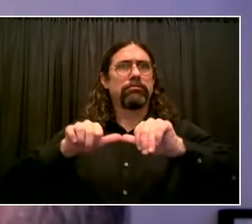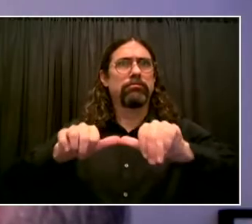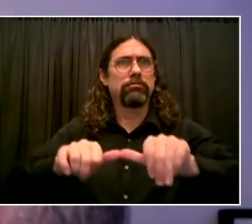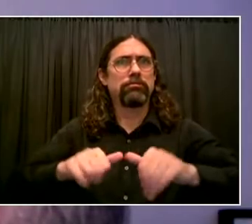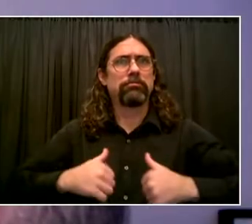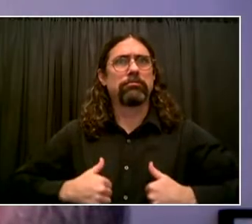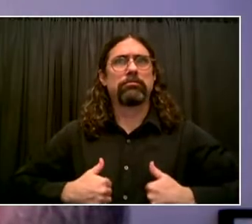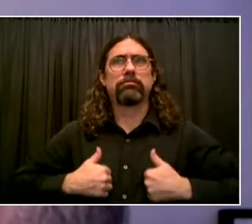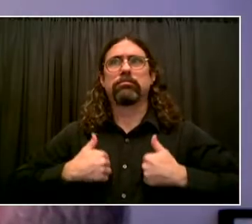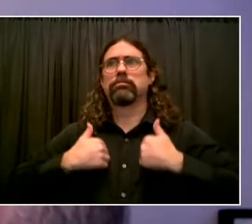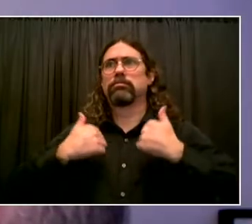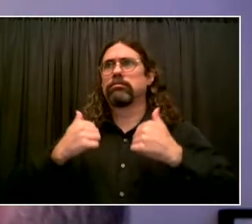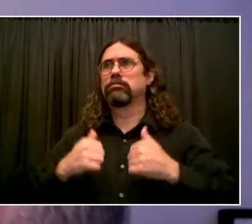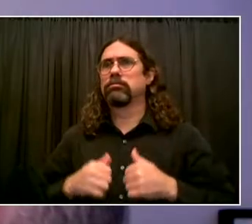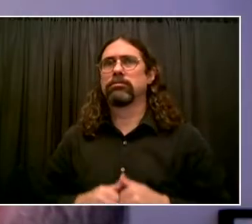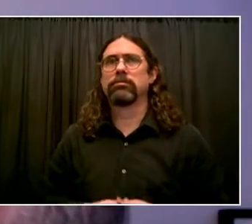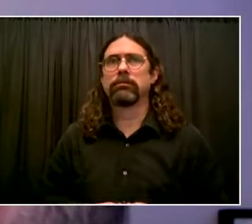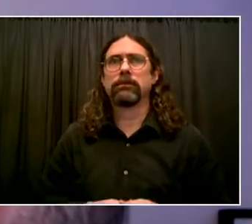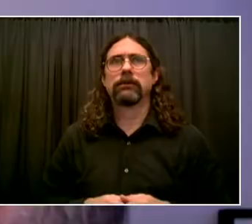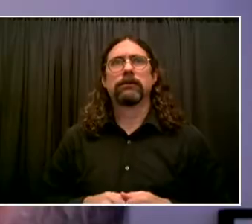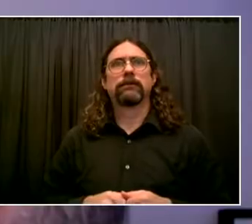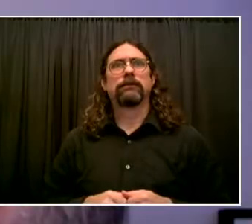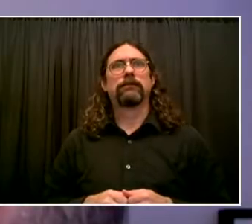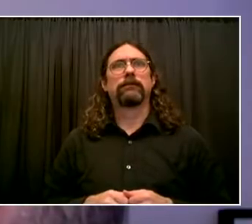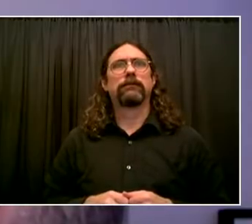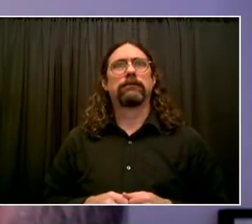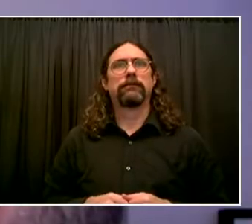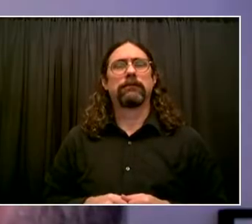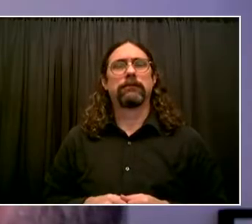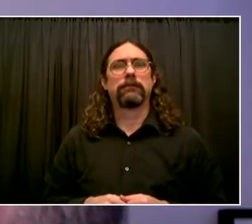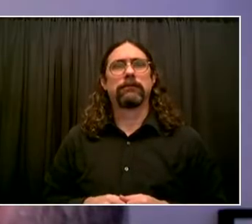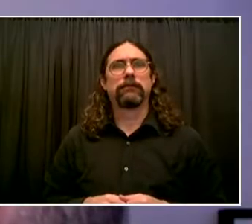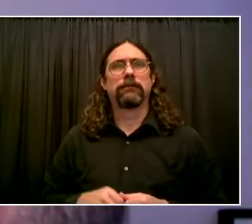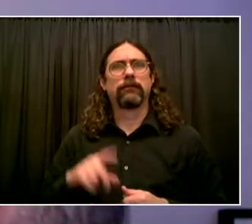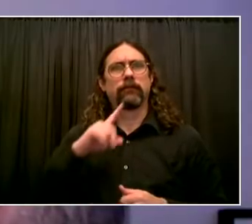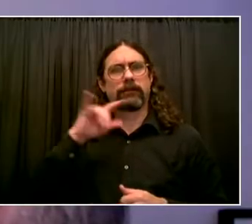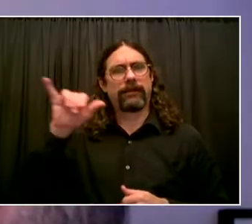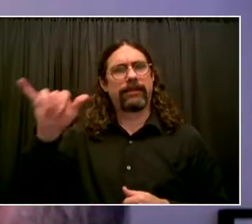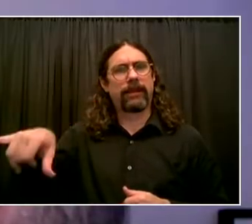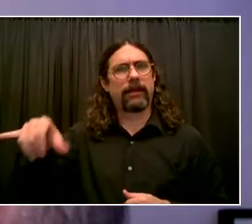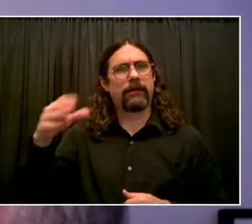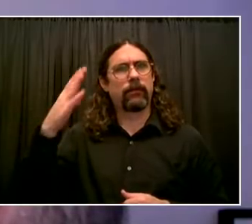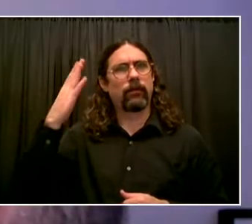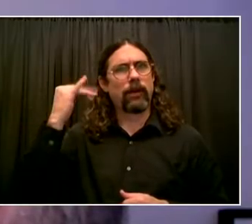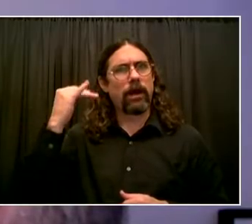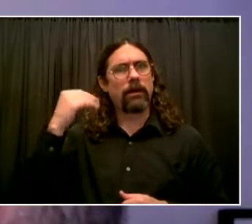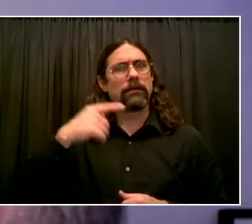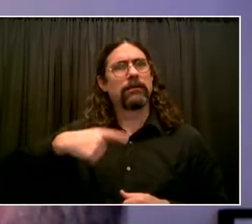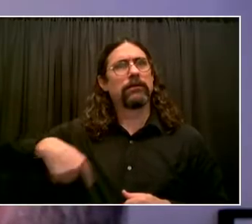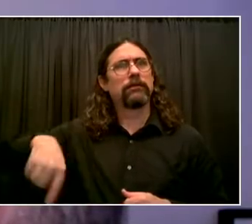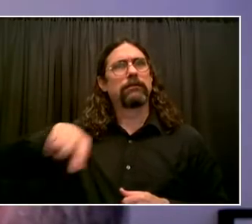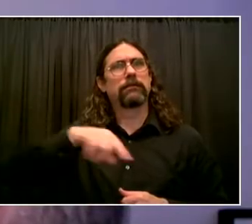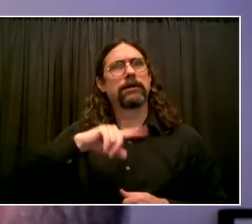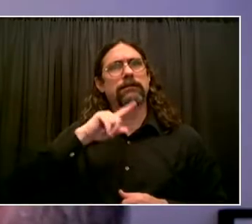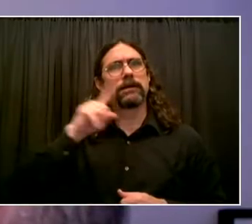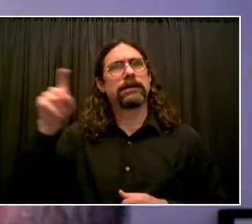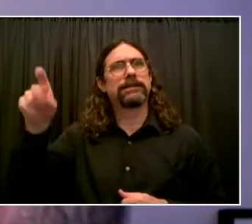LONGER BECAUSE WE DID THE RIGHT THING. IT IS YOUR TIME TO BRING OUR GRANDCHILDREN TO